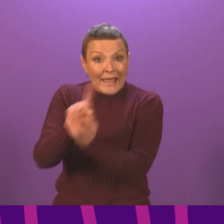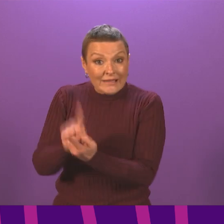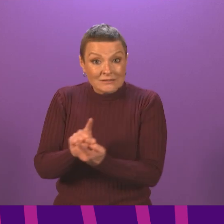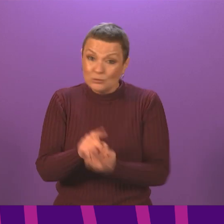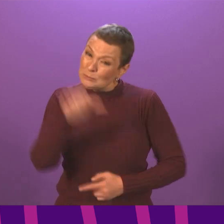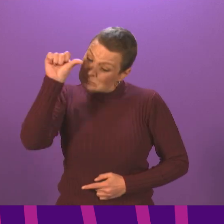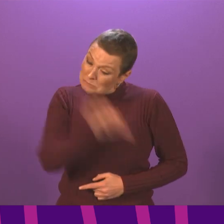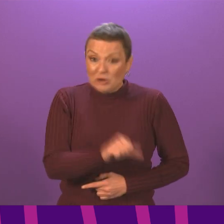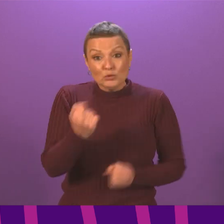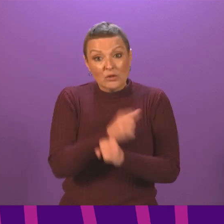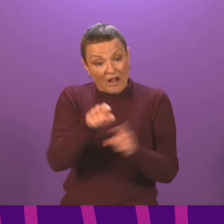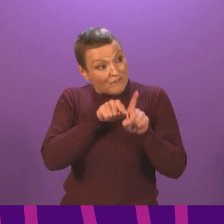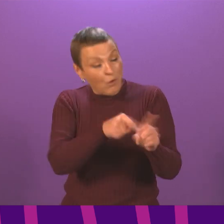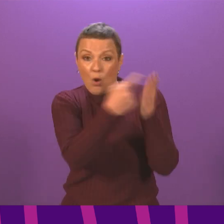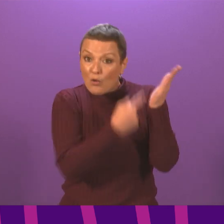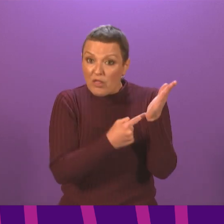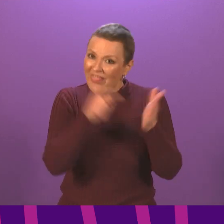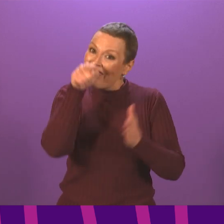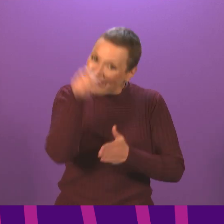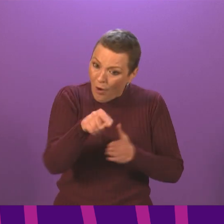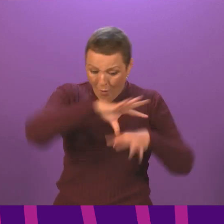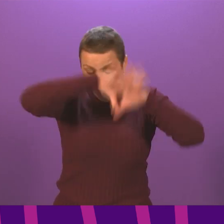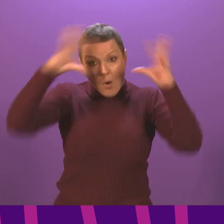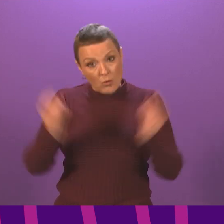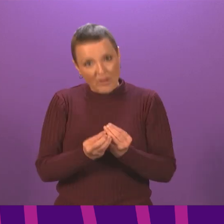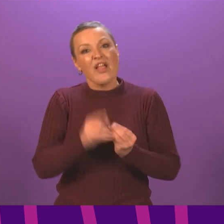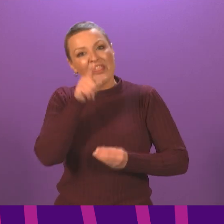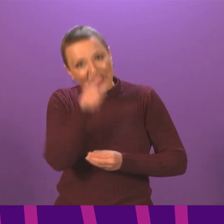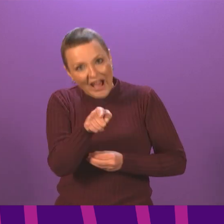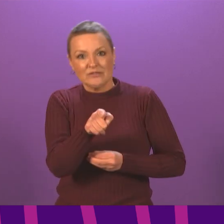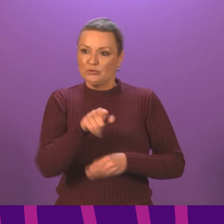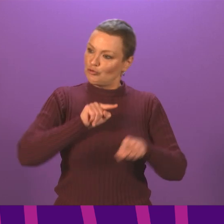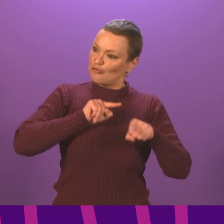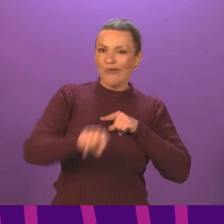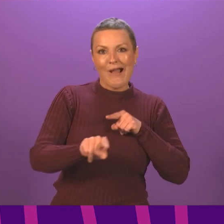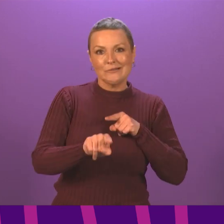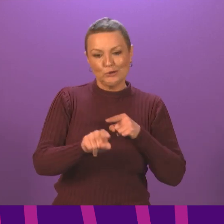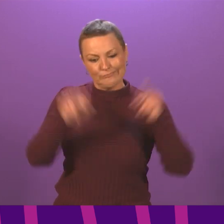told to isolate—all of which is aimed at killing off the chain of transmission.